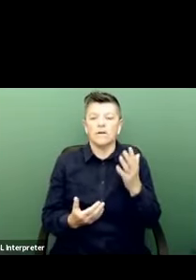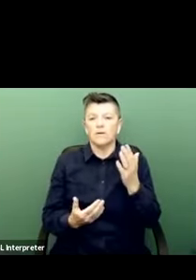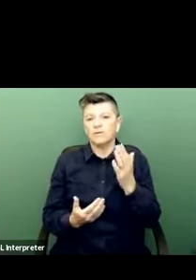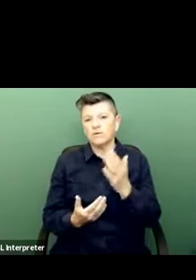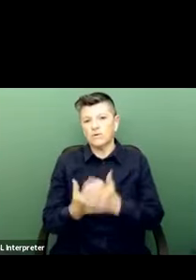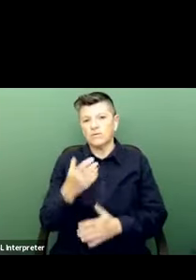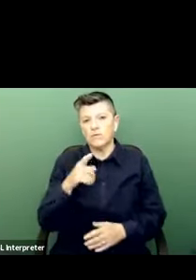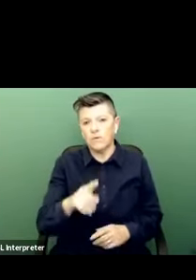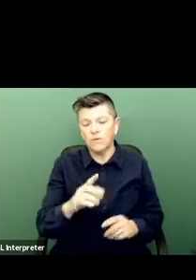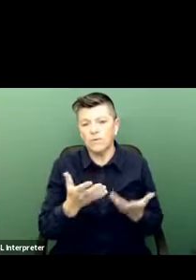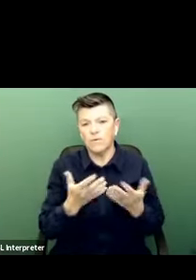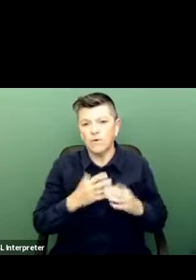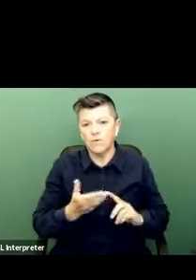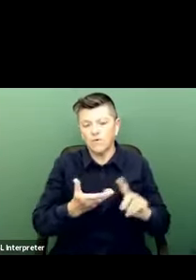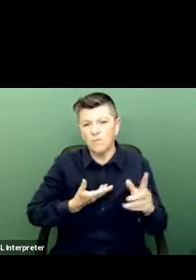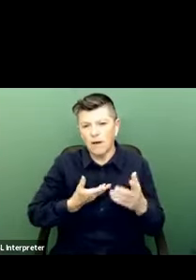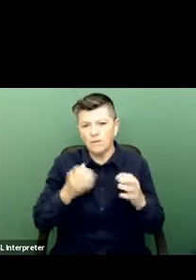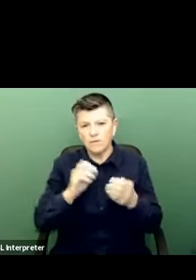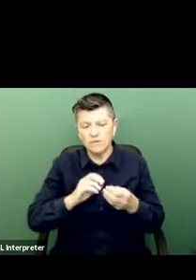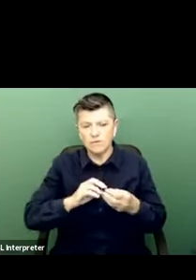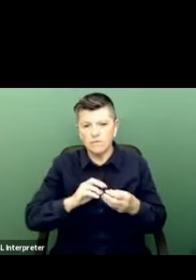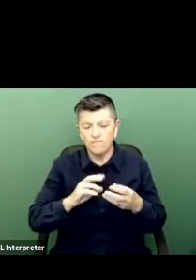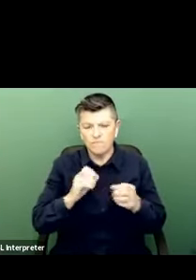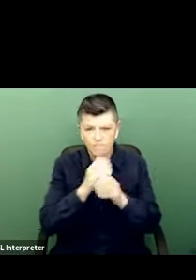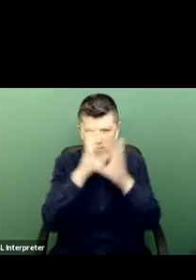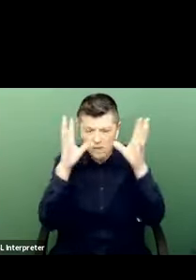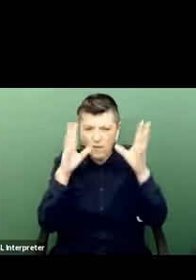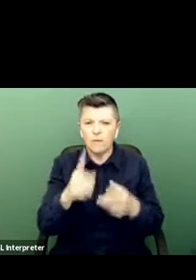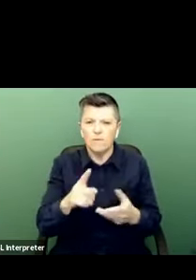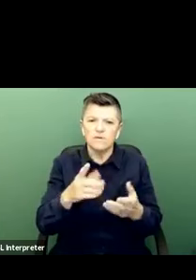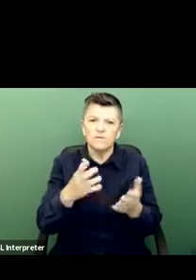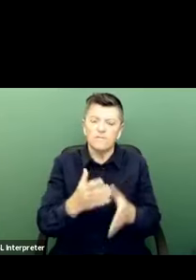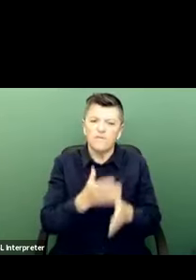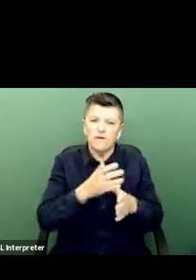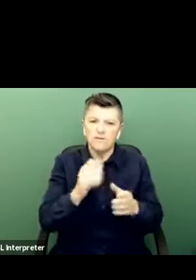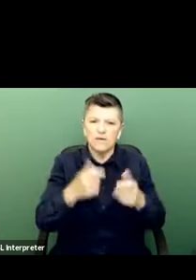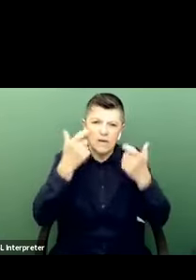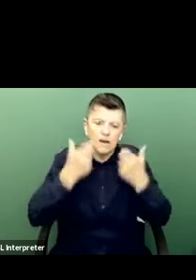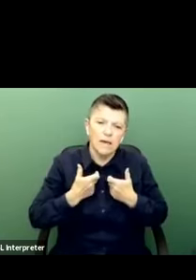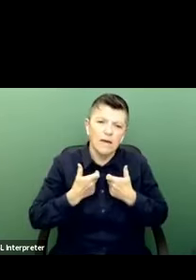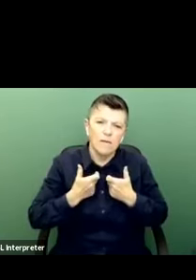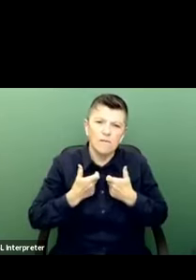in ethics, social ethics in particular, comparable to but very